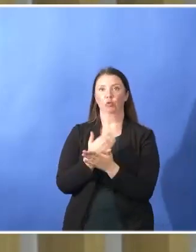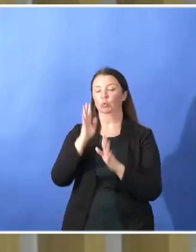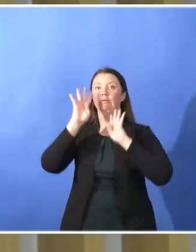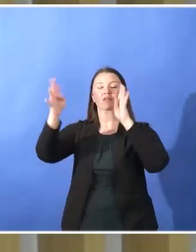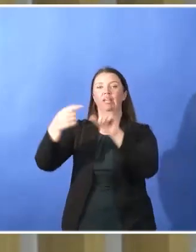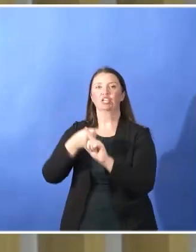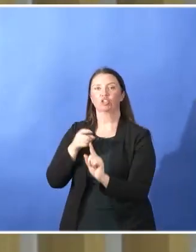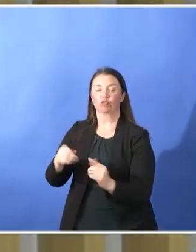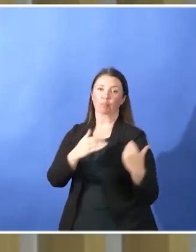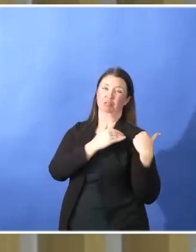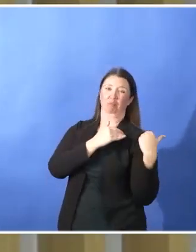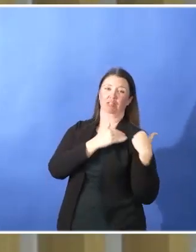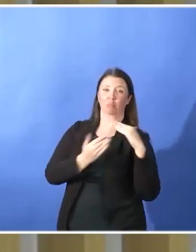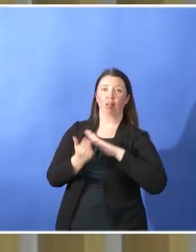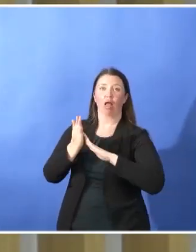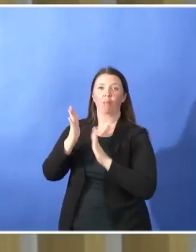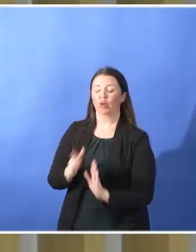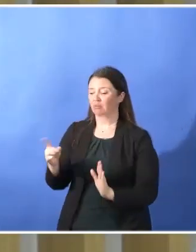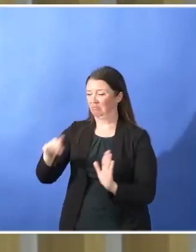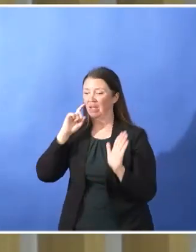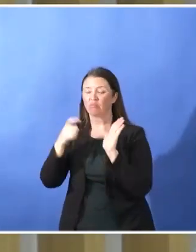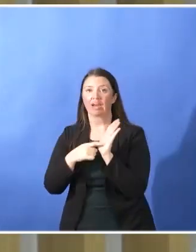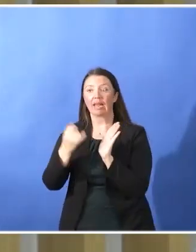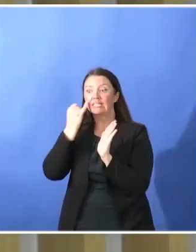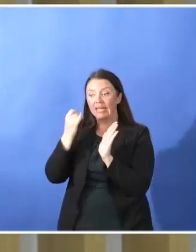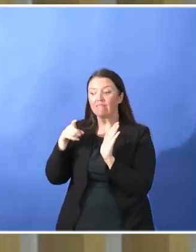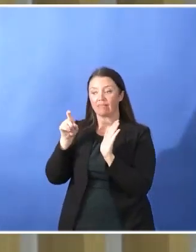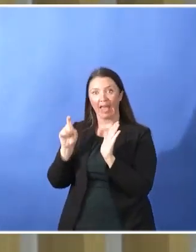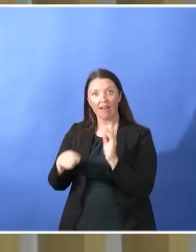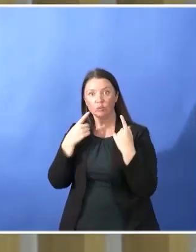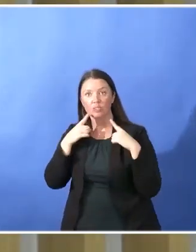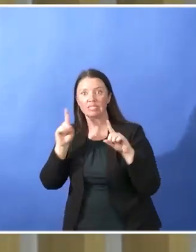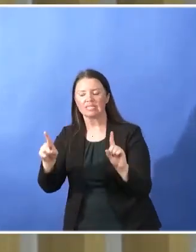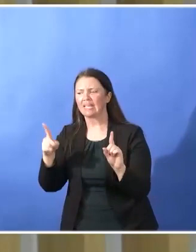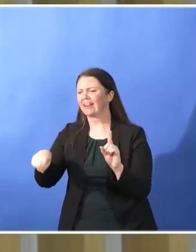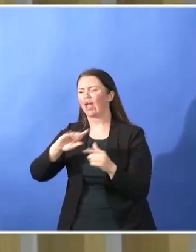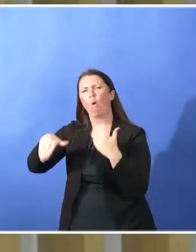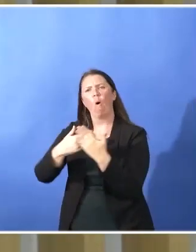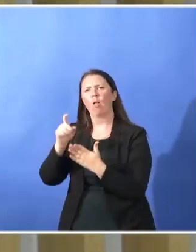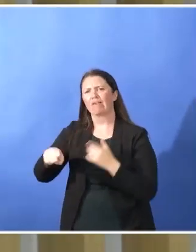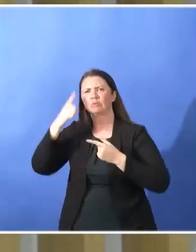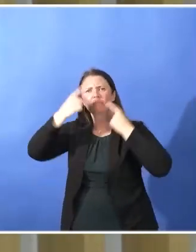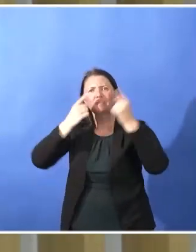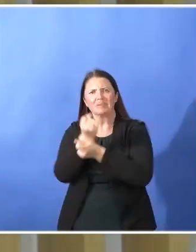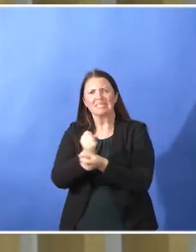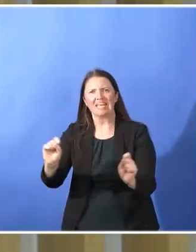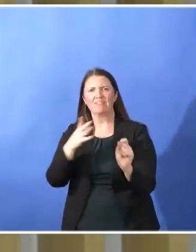SAFETY AND SUSTAINABILITY. THAT COULD HAPPEN.